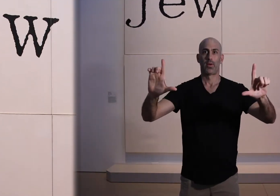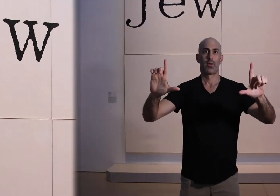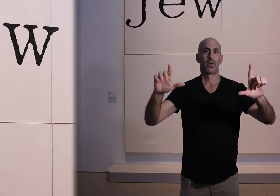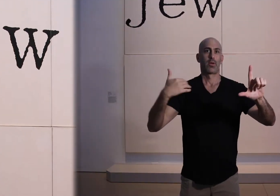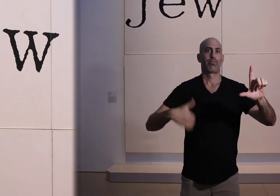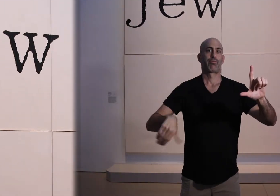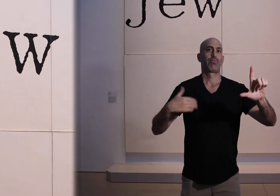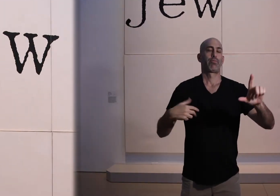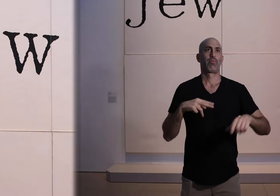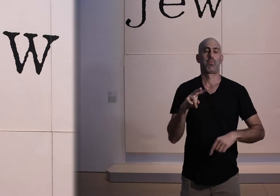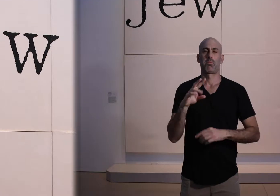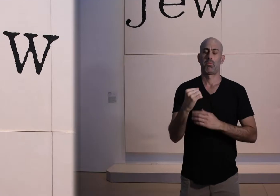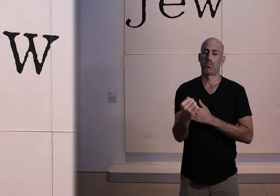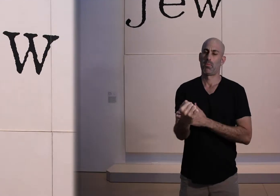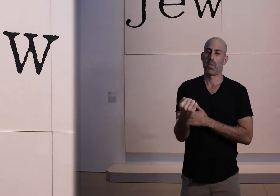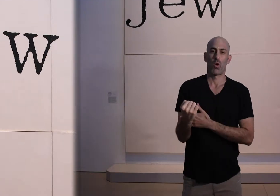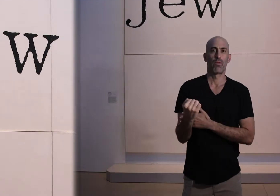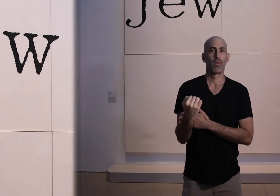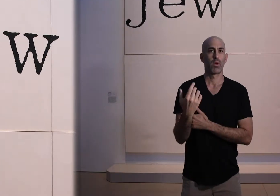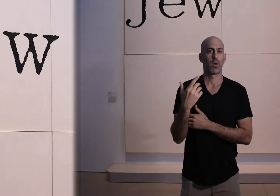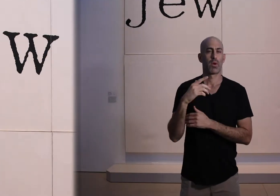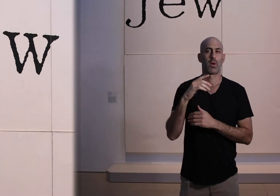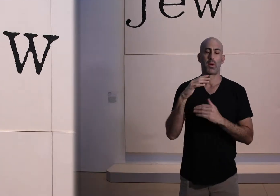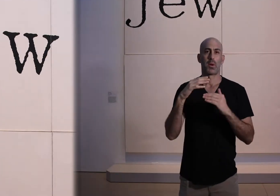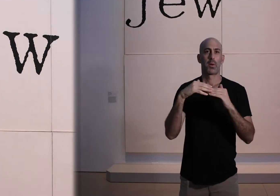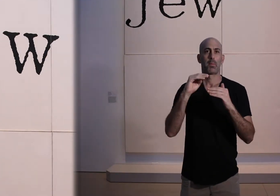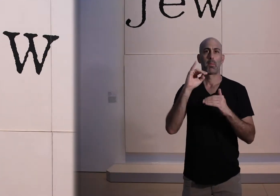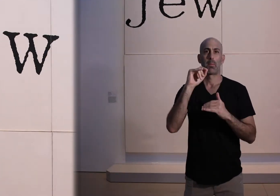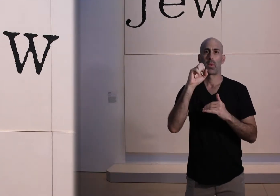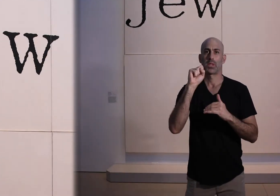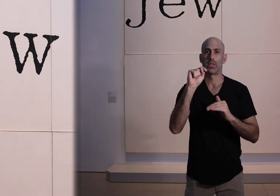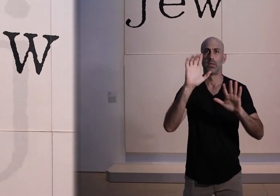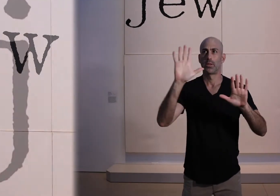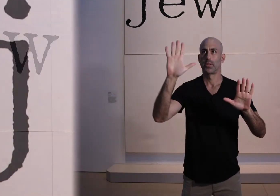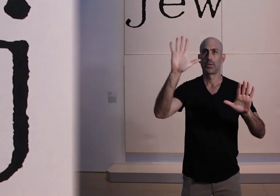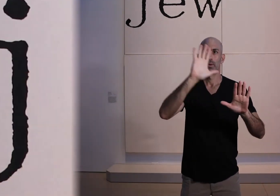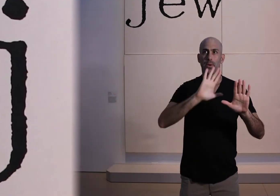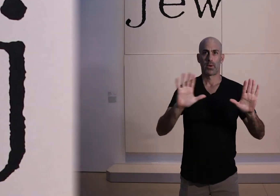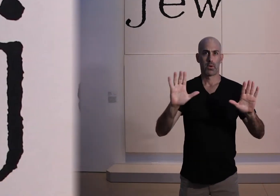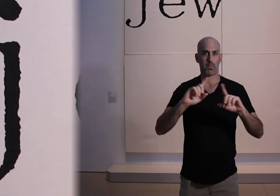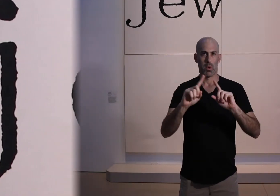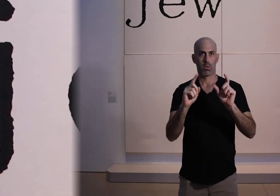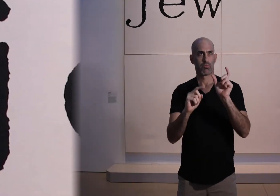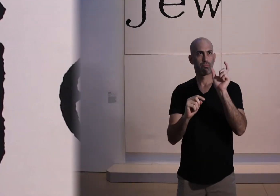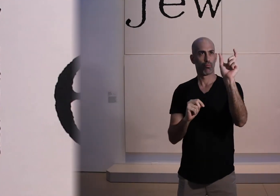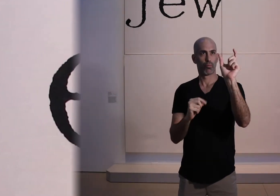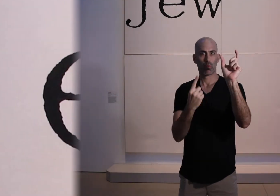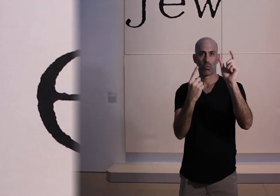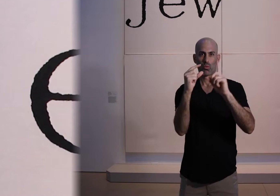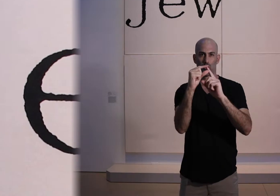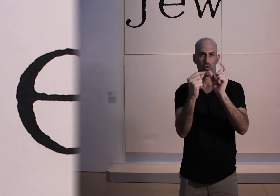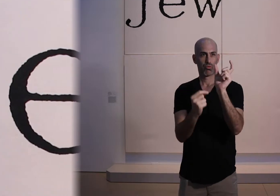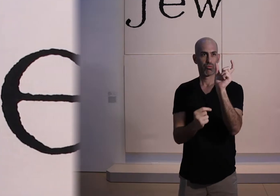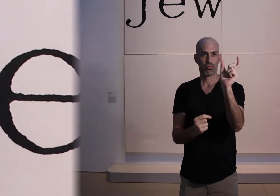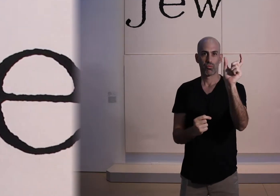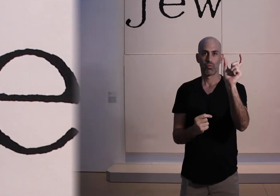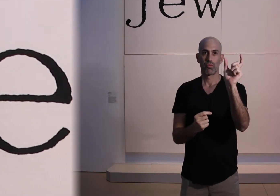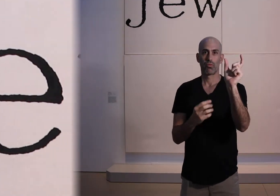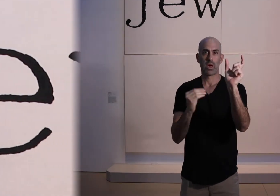I was struck by the power of it. It’s minimalistic, blank, save for this singular word: “jew,”